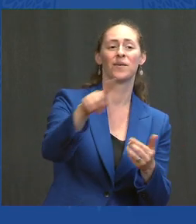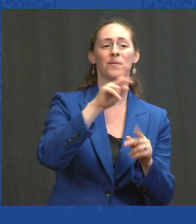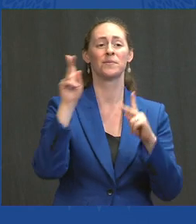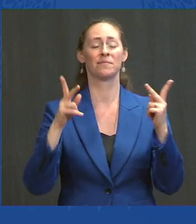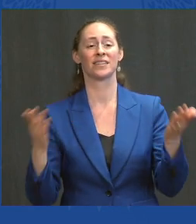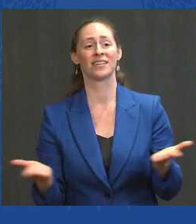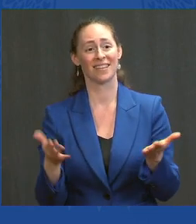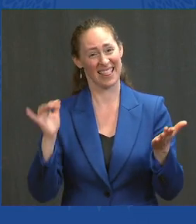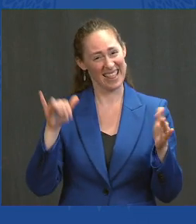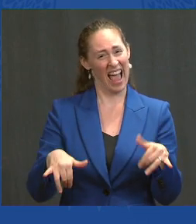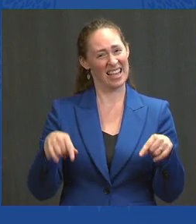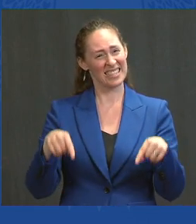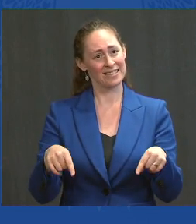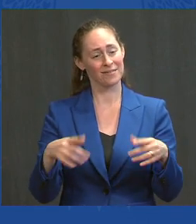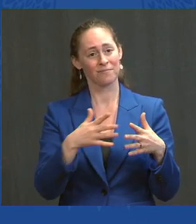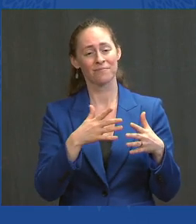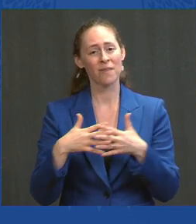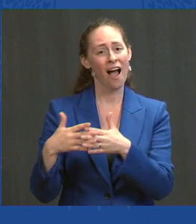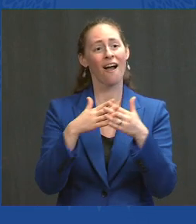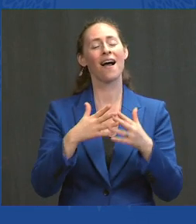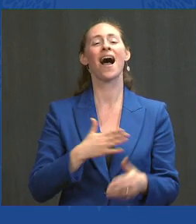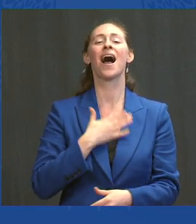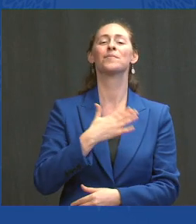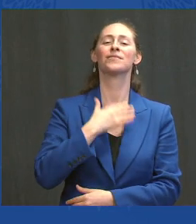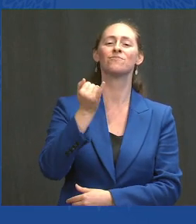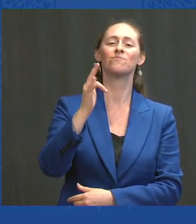Happy Fourth of July. May God bless you all.